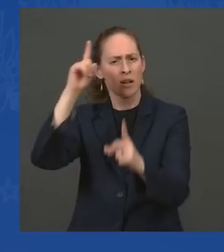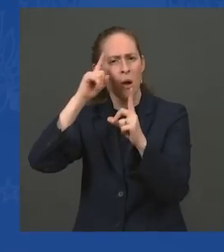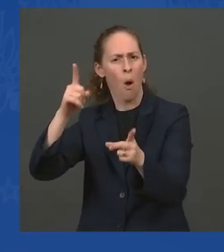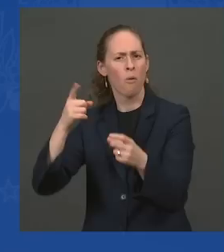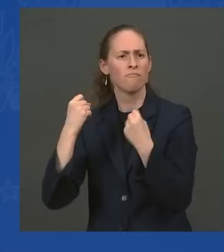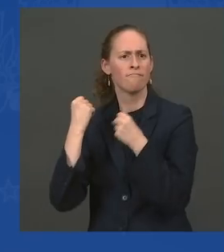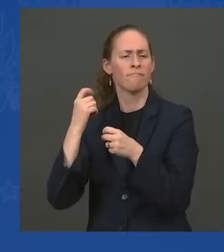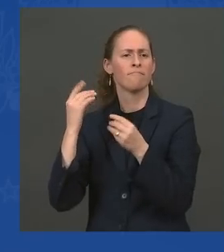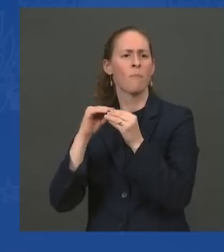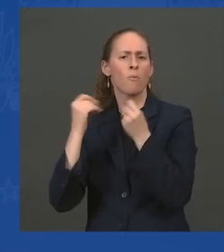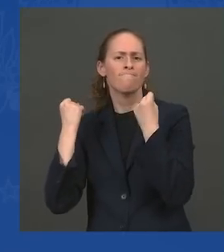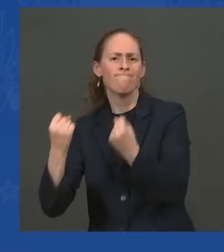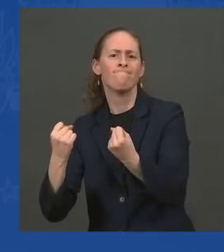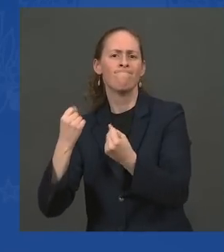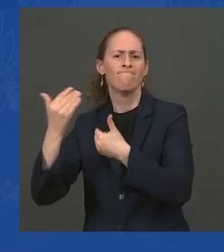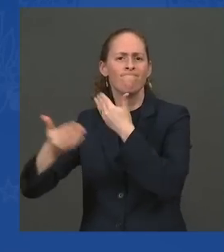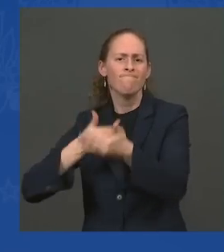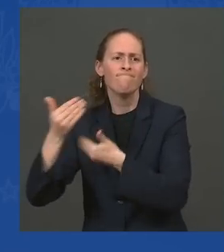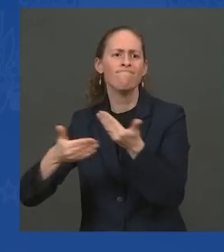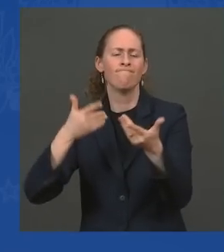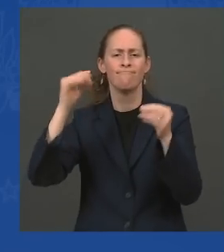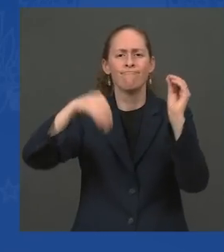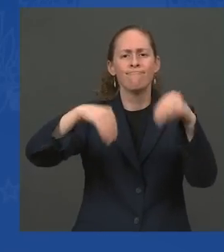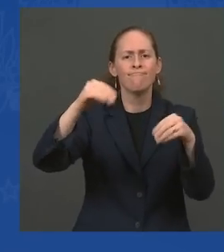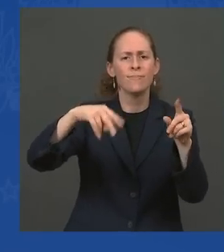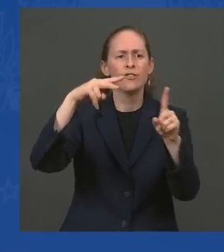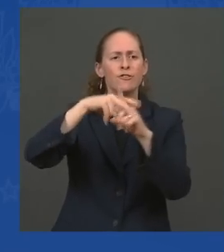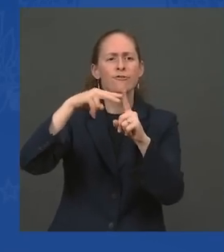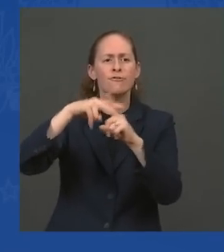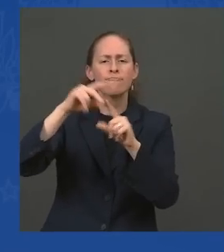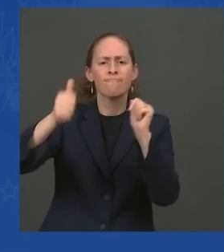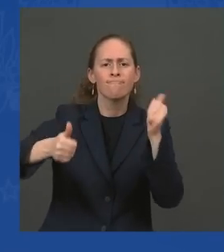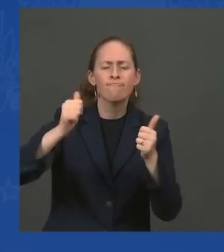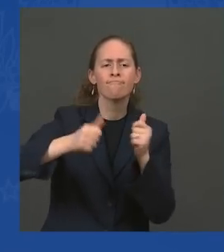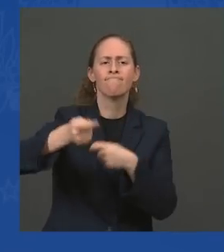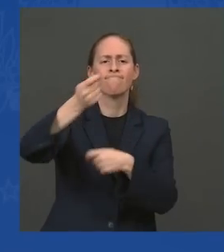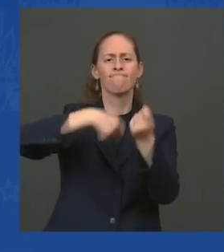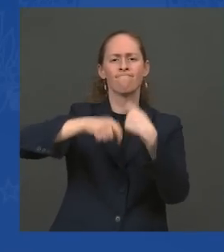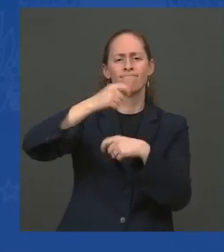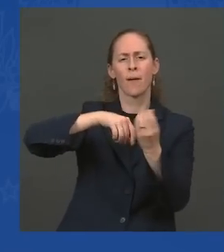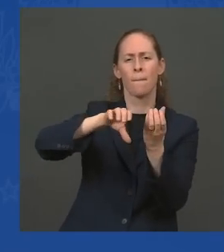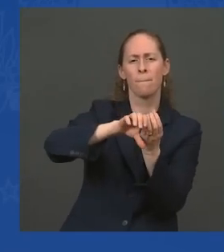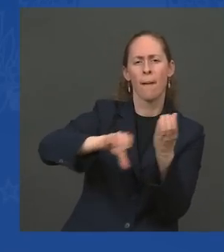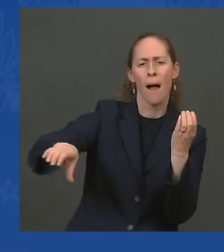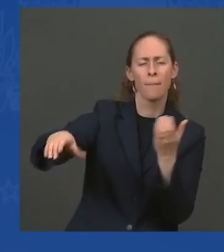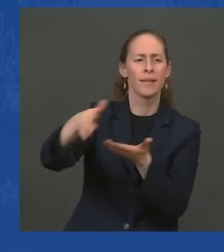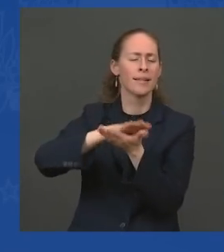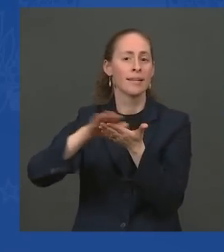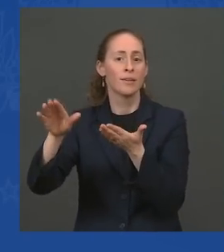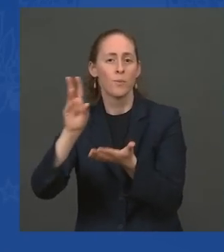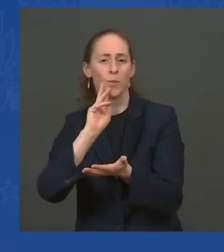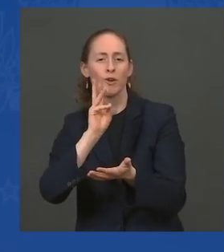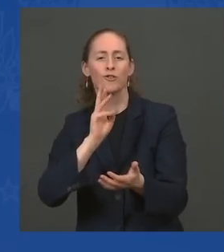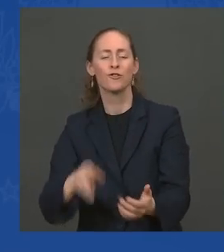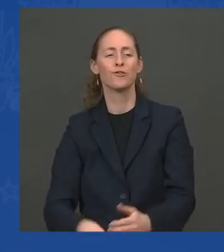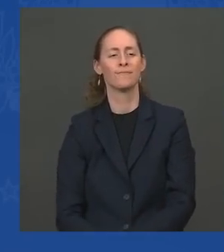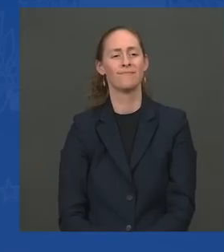along our roads and highways and our communities -- over 500,000. And Governor Whitmer has already announced a proposal